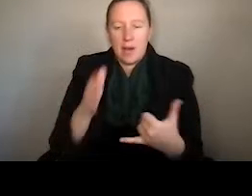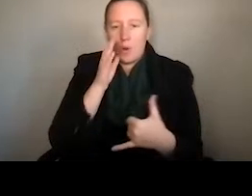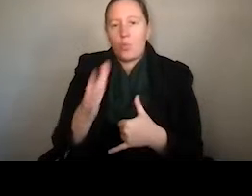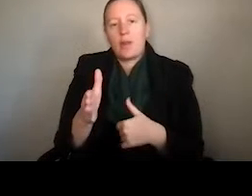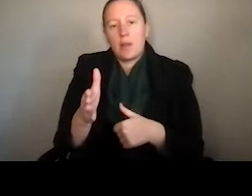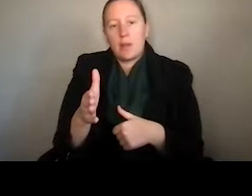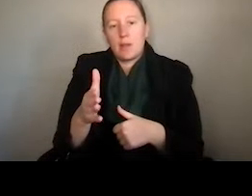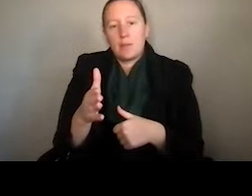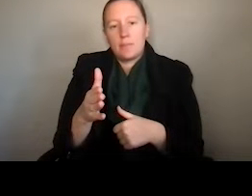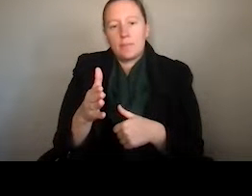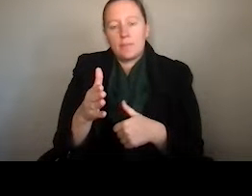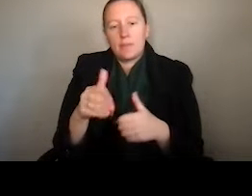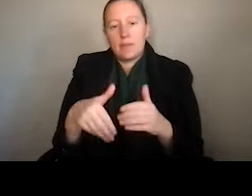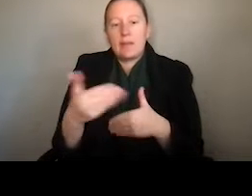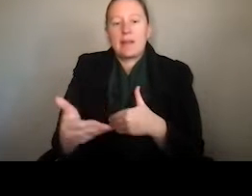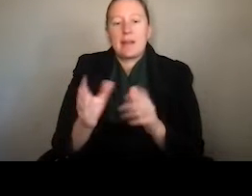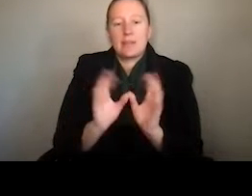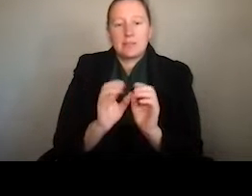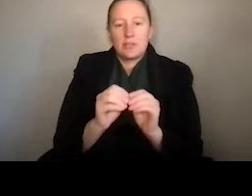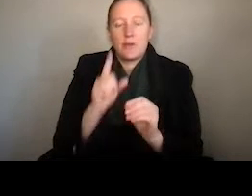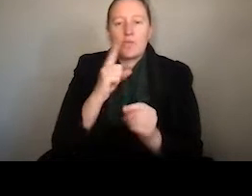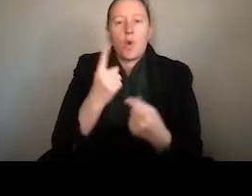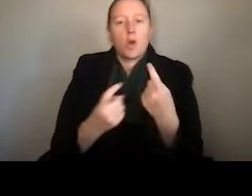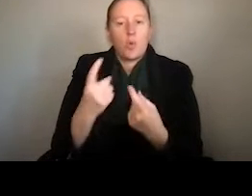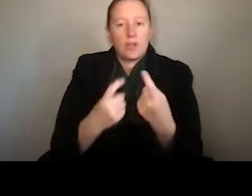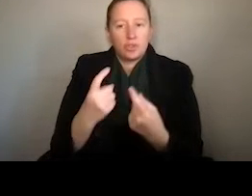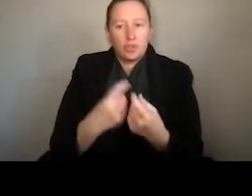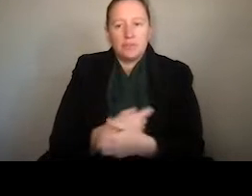the next session for questions that you have. Thank you.